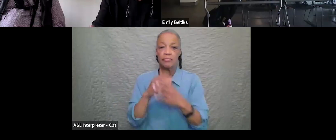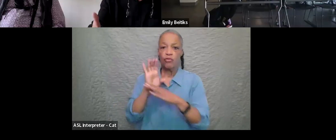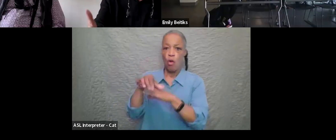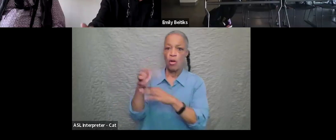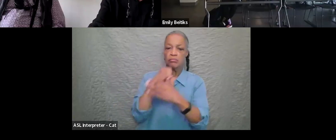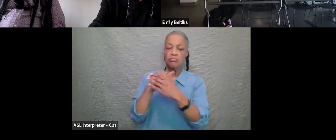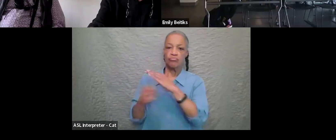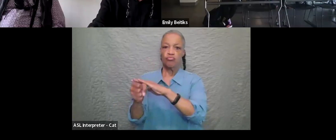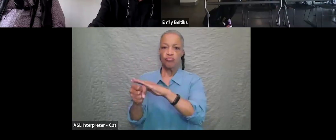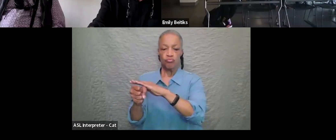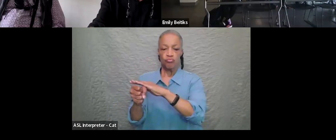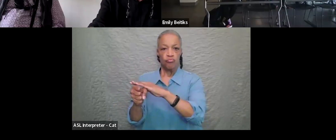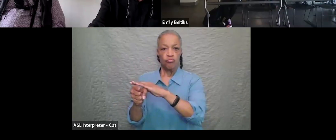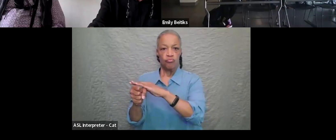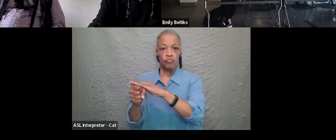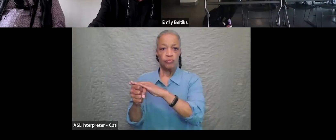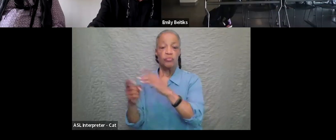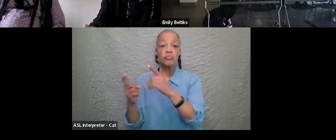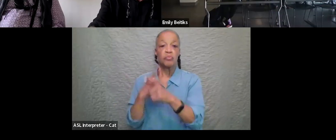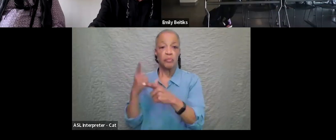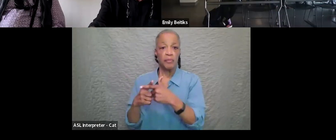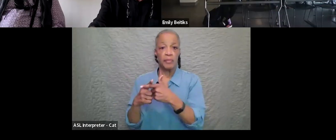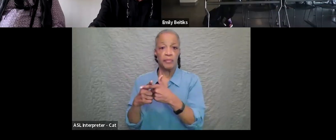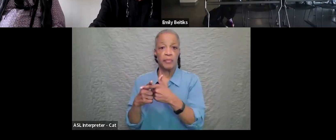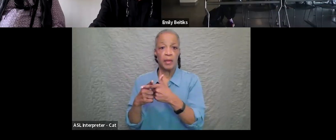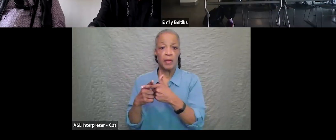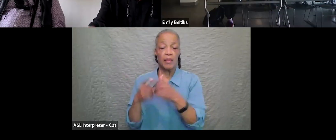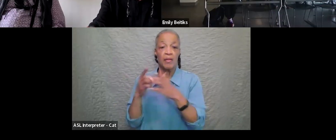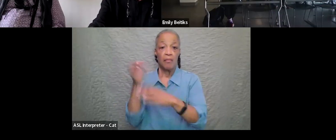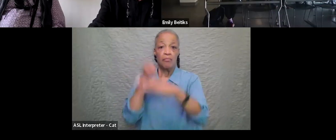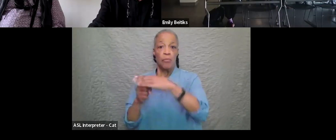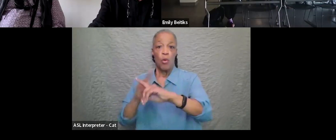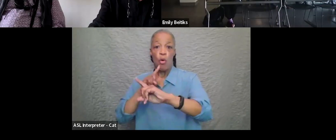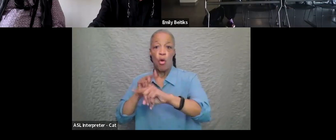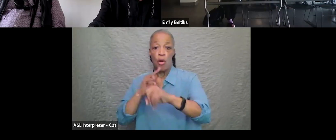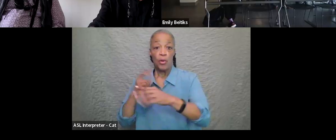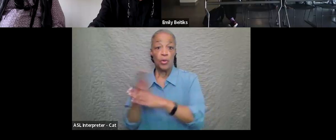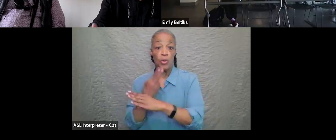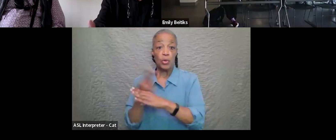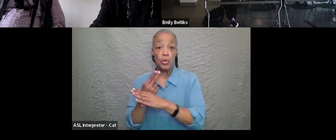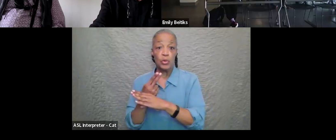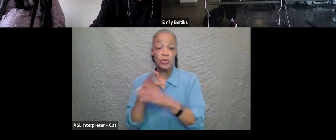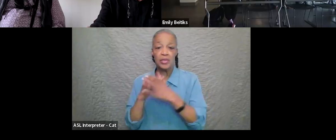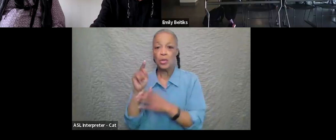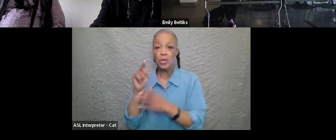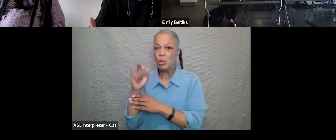And then the commitment order was used as a sort of tool of coercion to force him